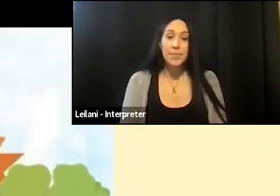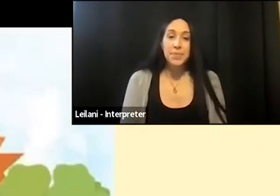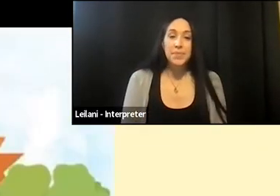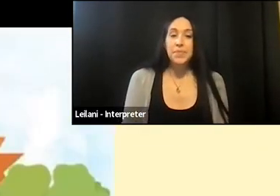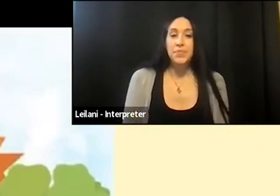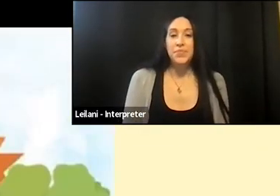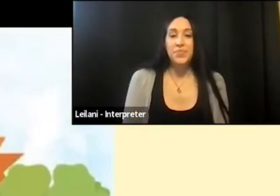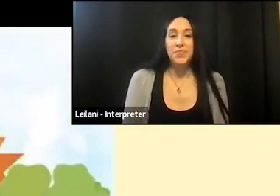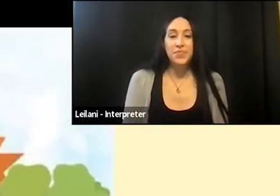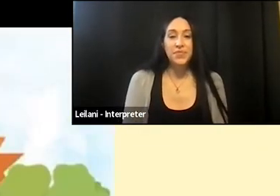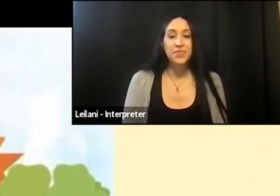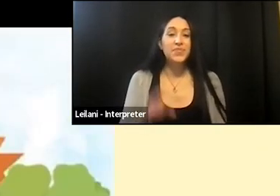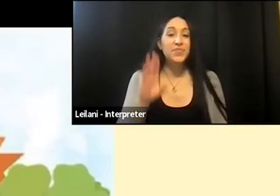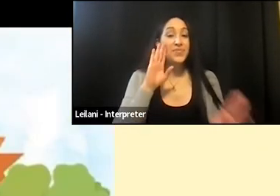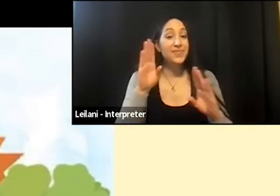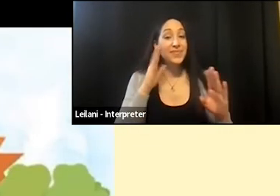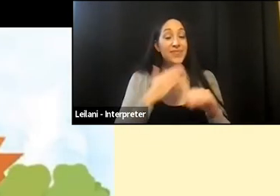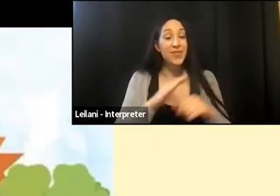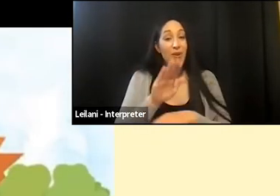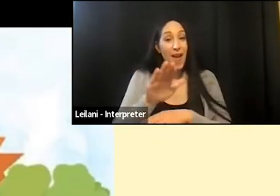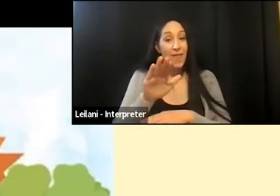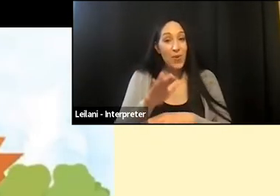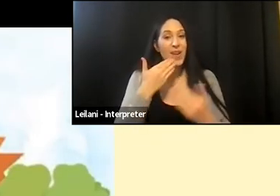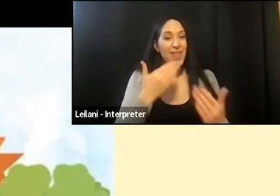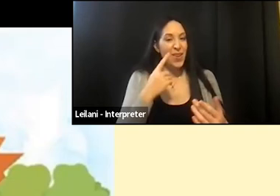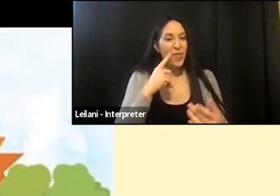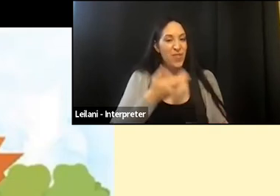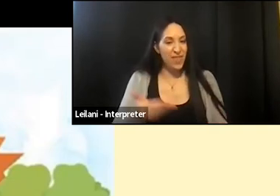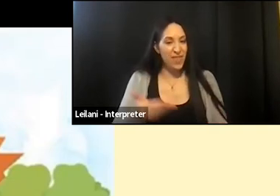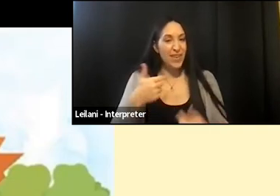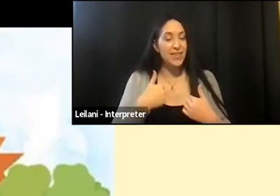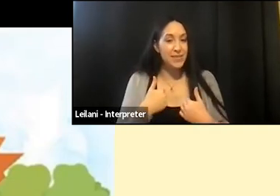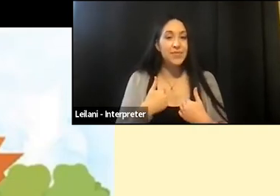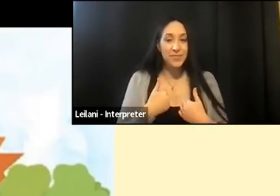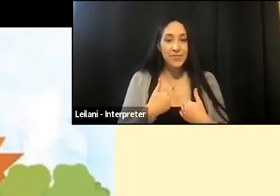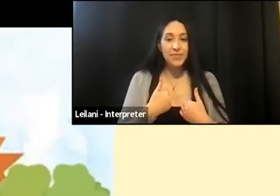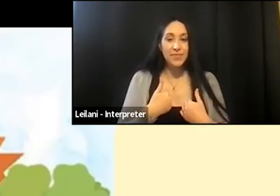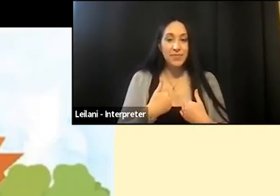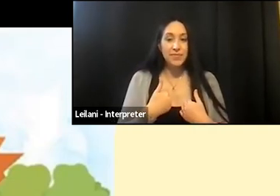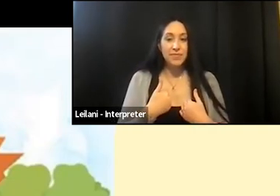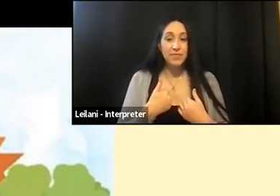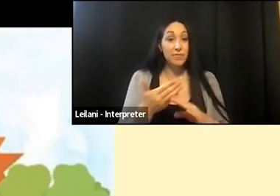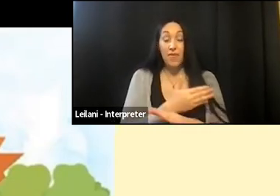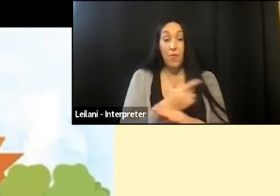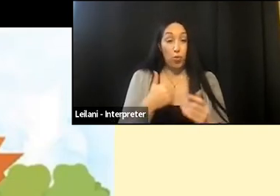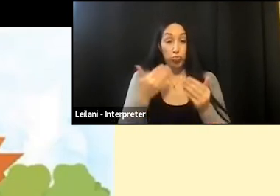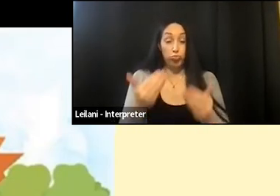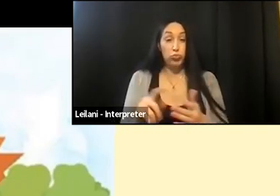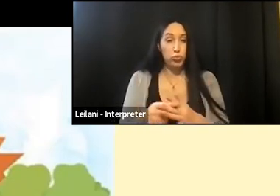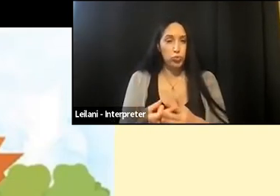[Janiece] Hi, good afternoon. Thank you for having me. Before I get started, I just want to know